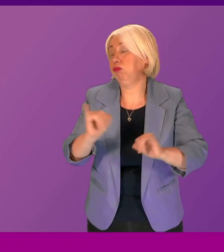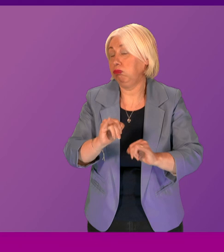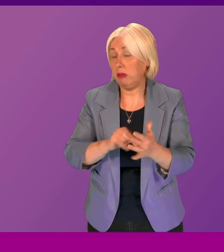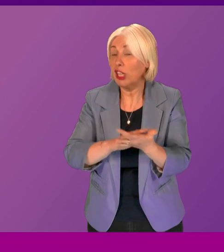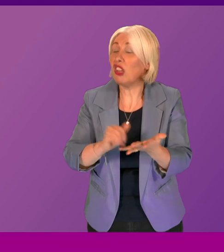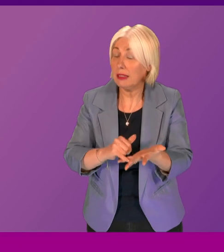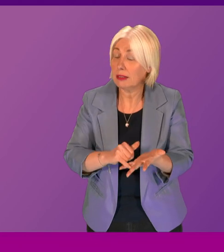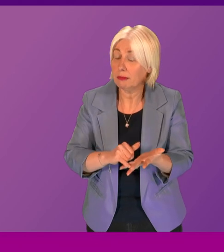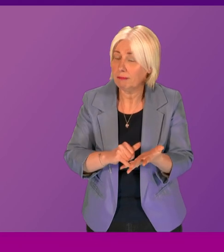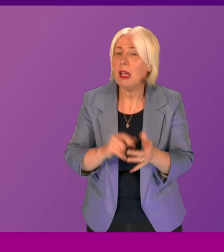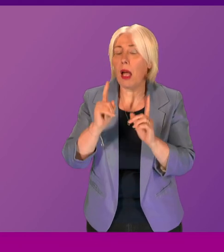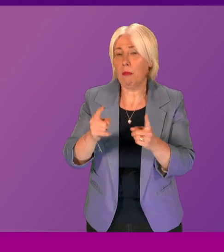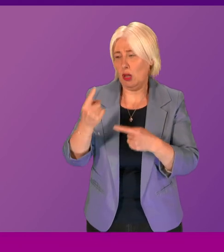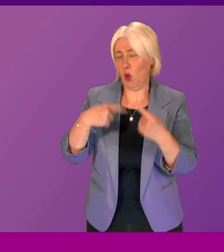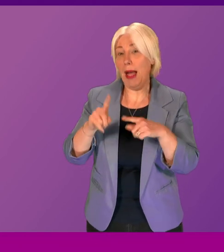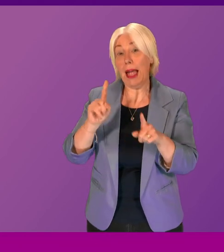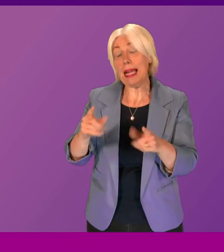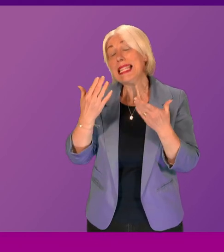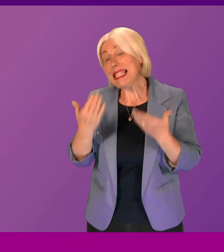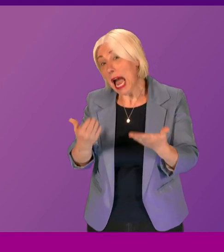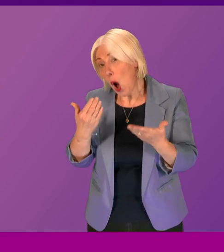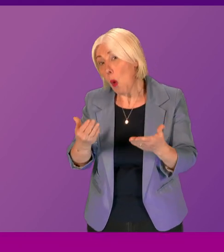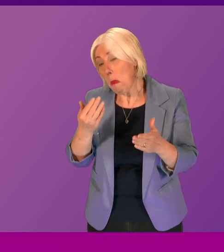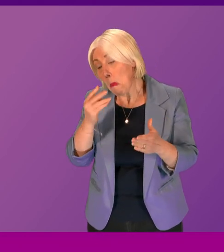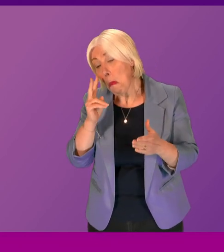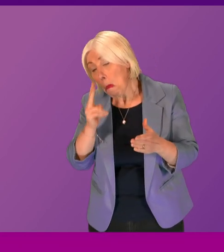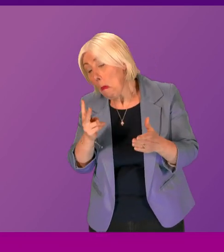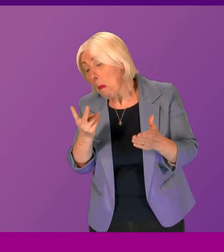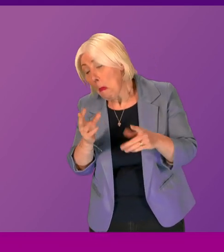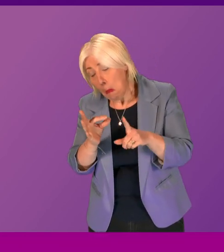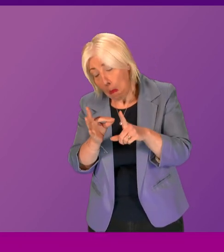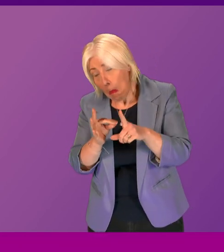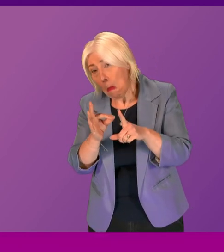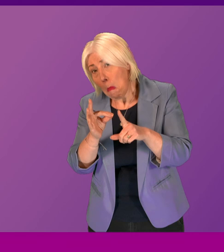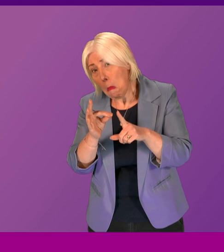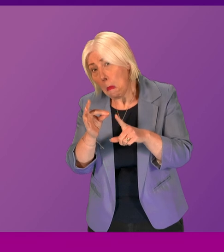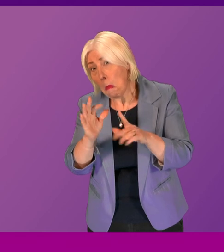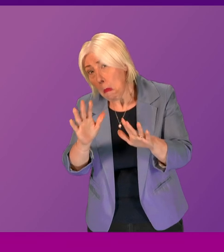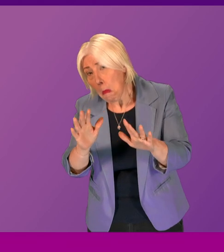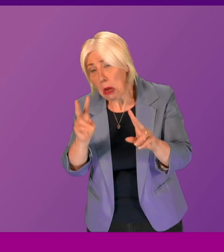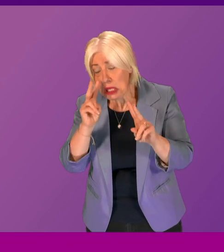I go back to the point that we are beginning to see some improvements and increases in activity.